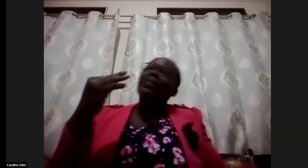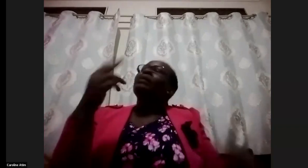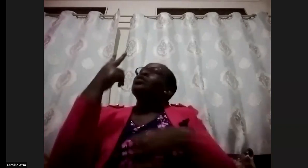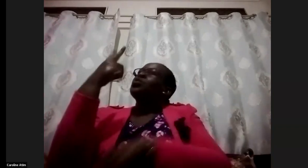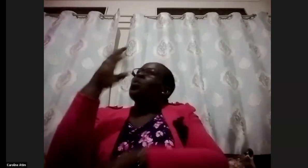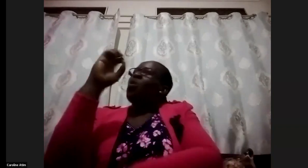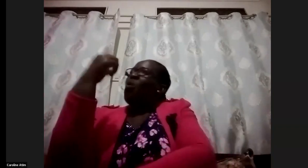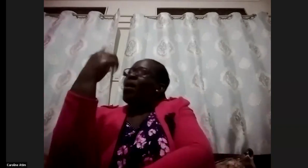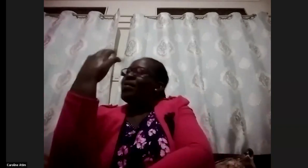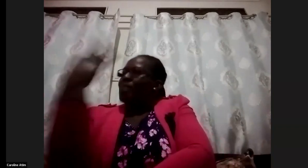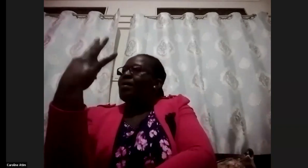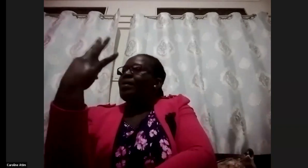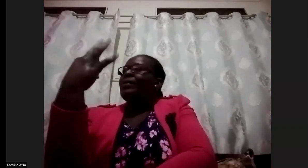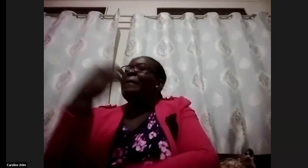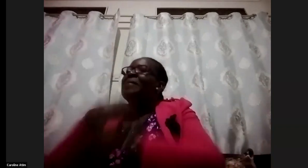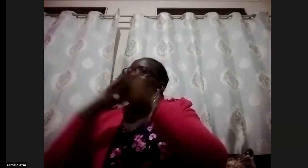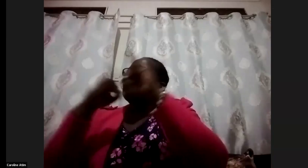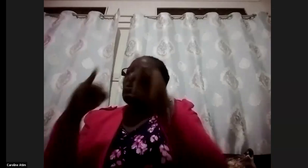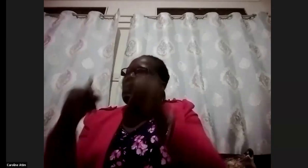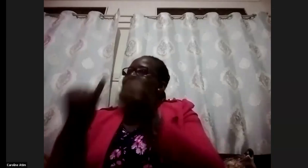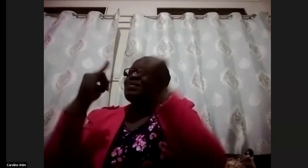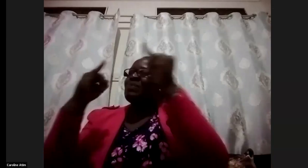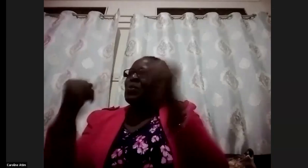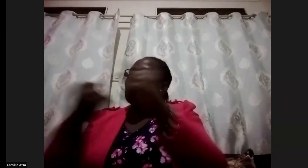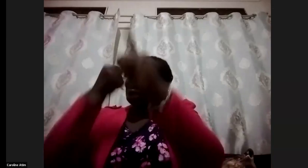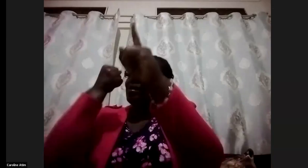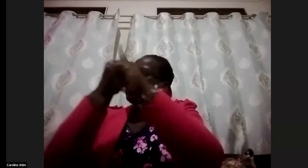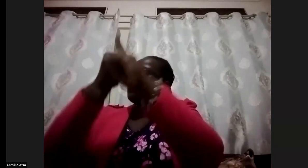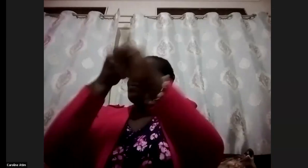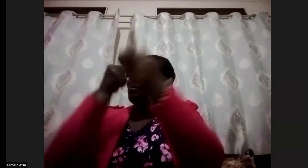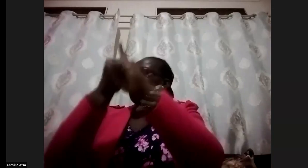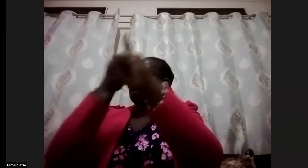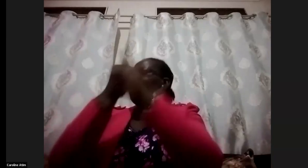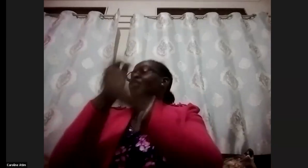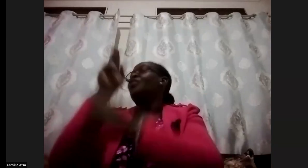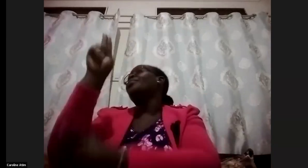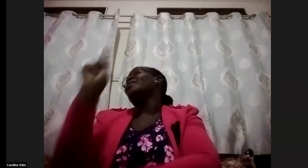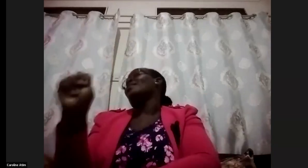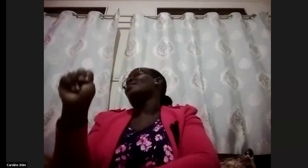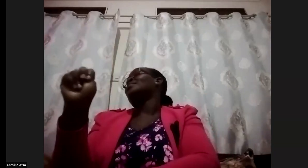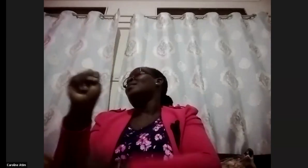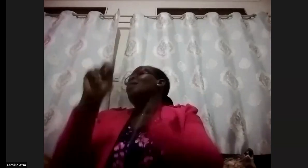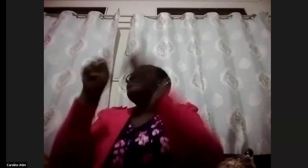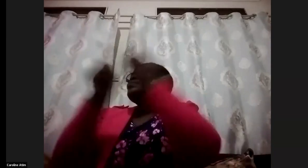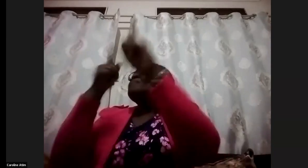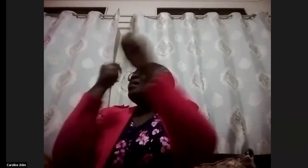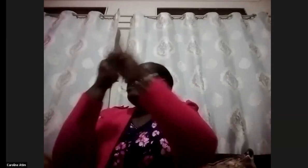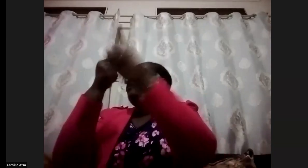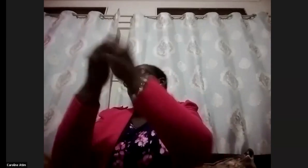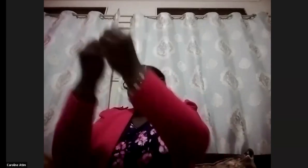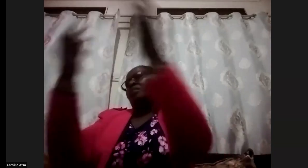remember in 2013 I tried my level best to advocate to the